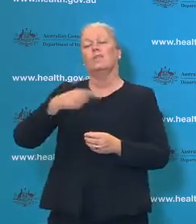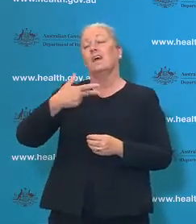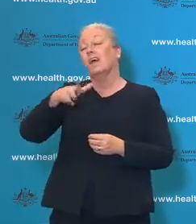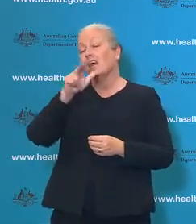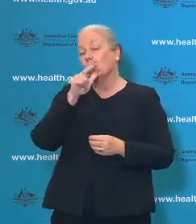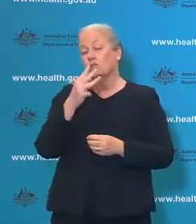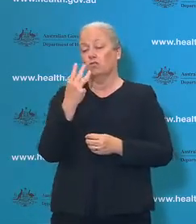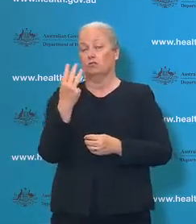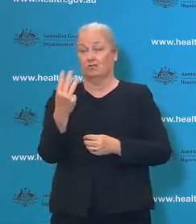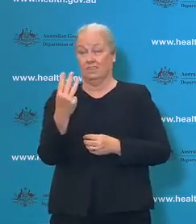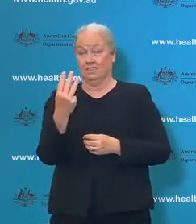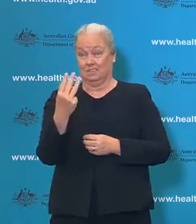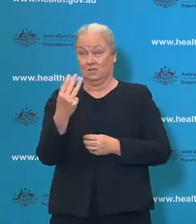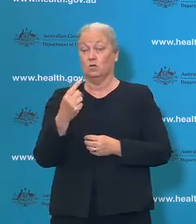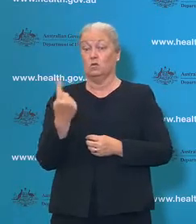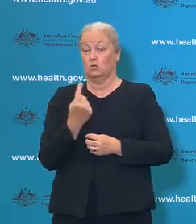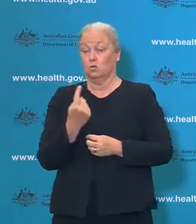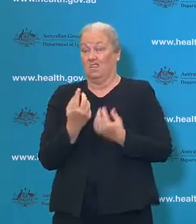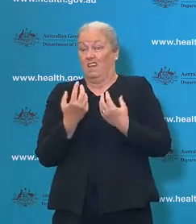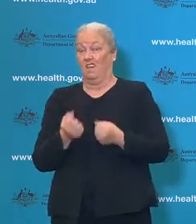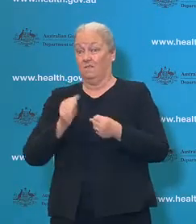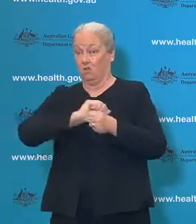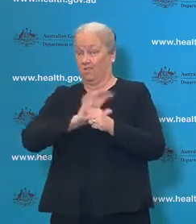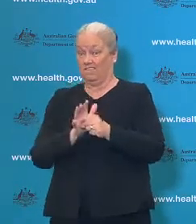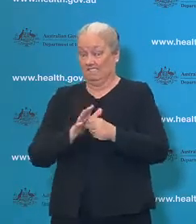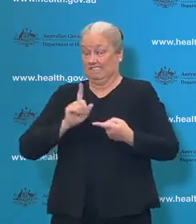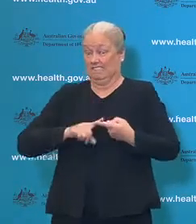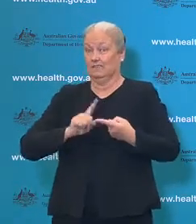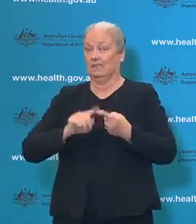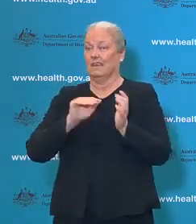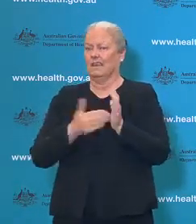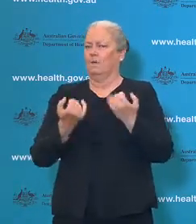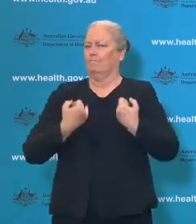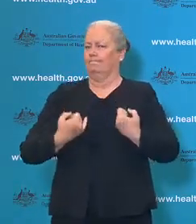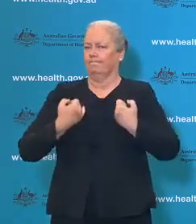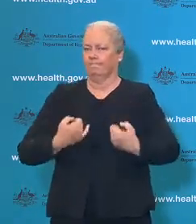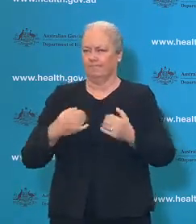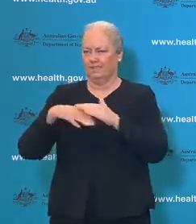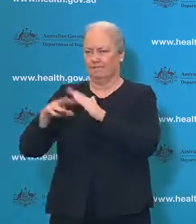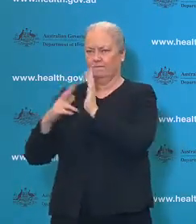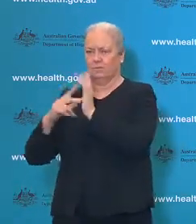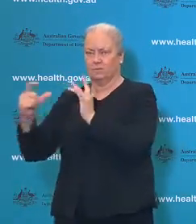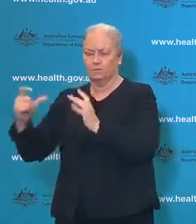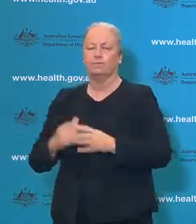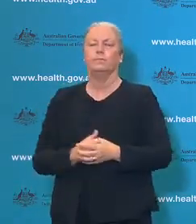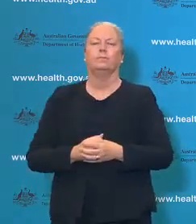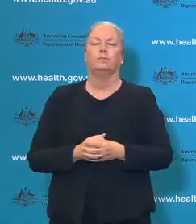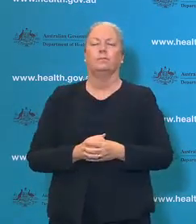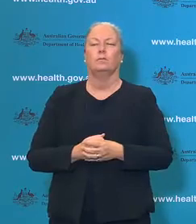active cases of COVID-19 in Victoria. Nationwide there are over 90 people with